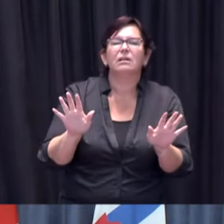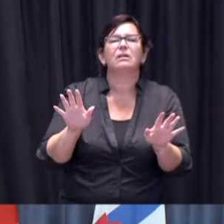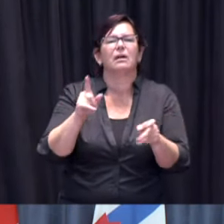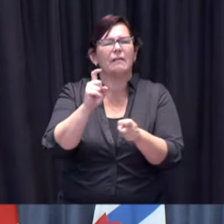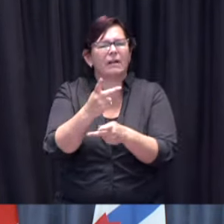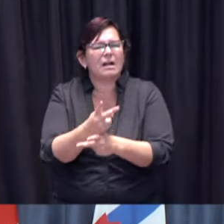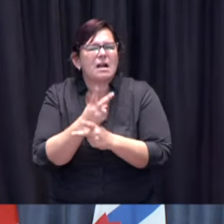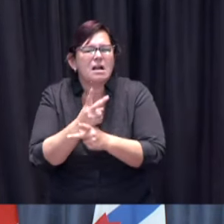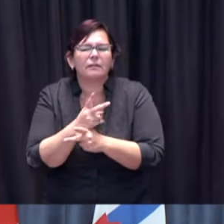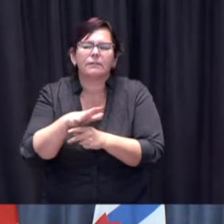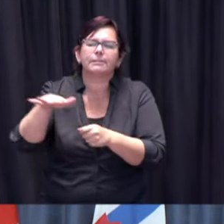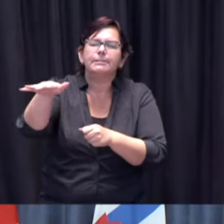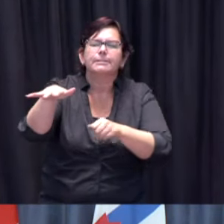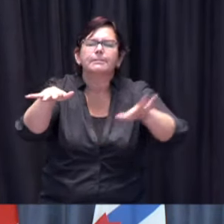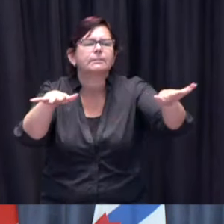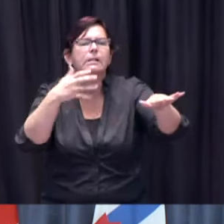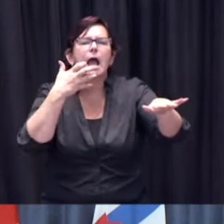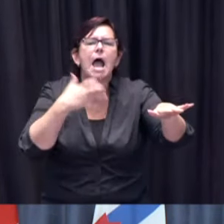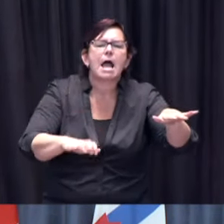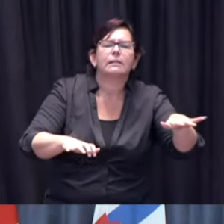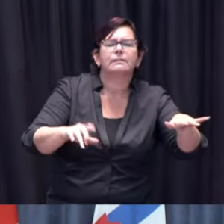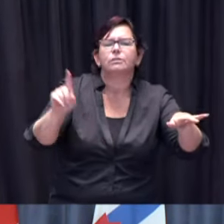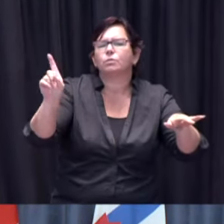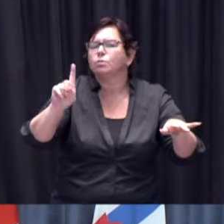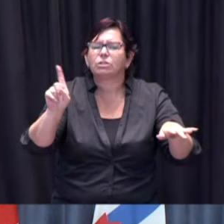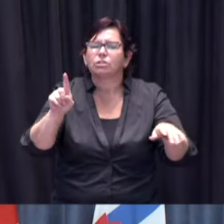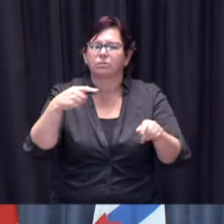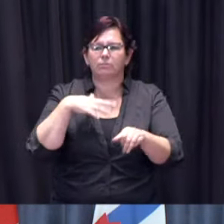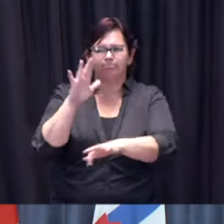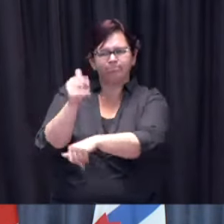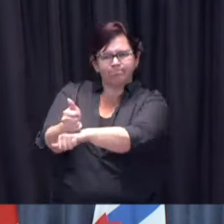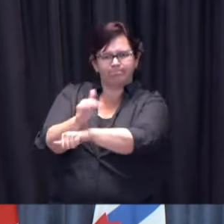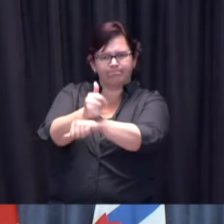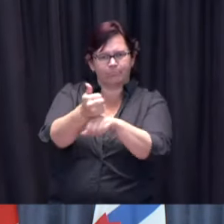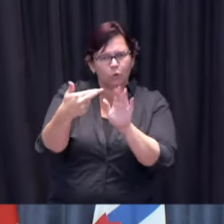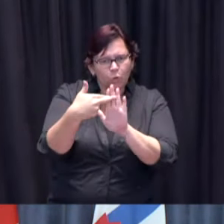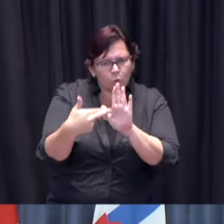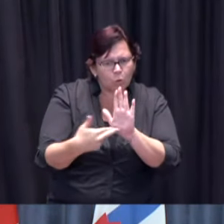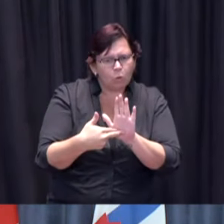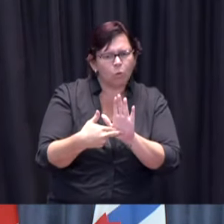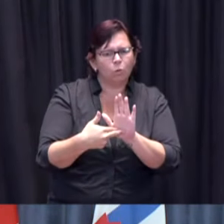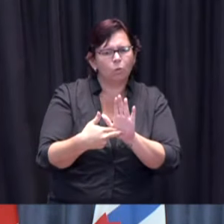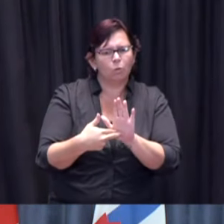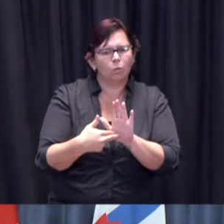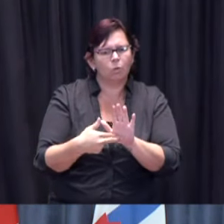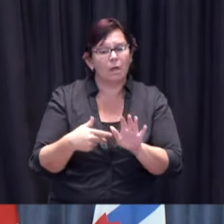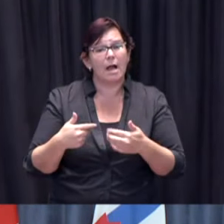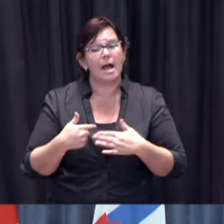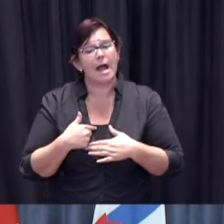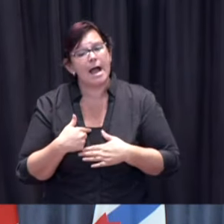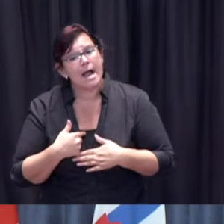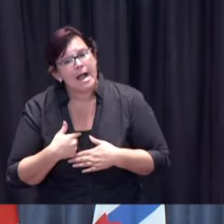in violation of the rules and speaking for myself, I would apply little to zero tolerance for large